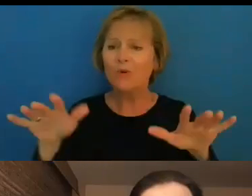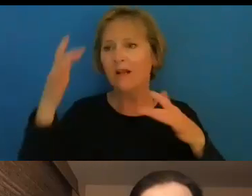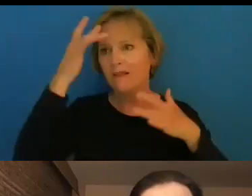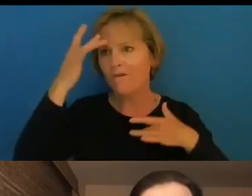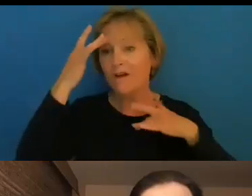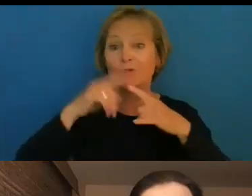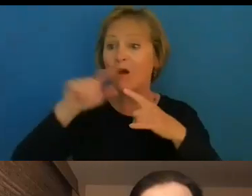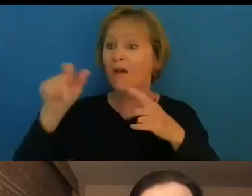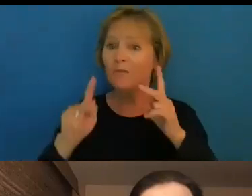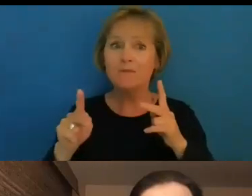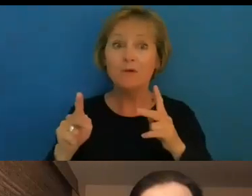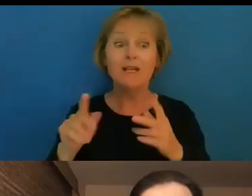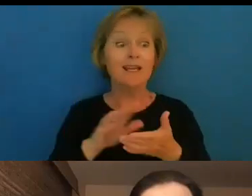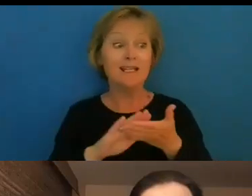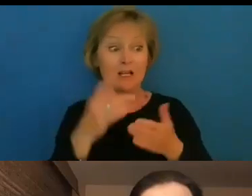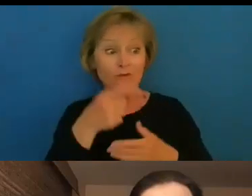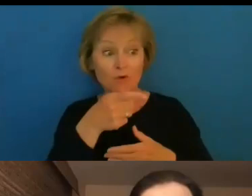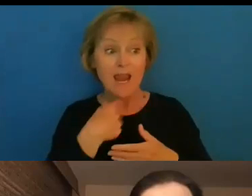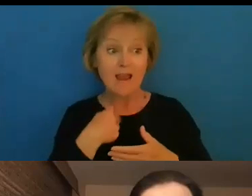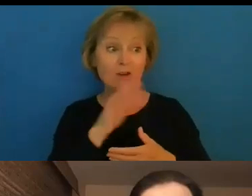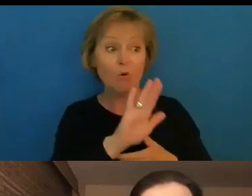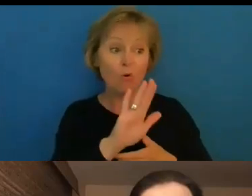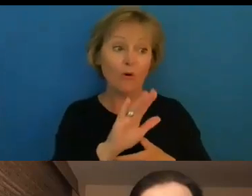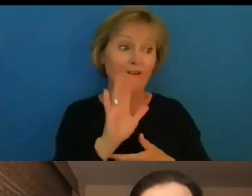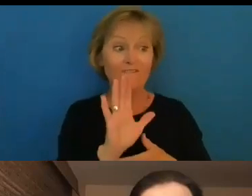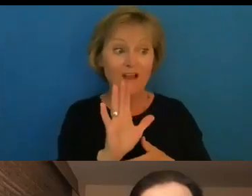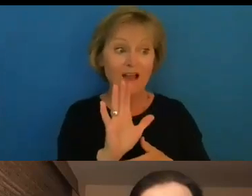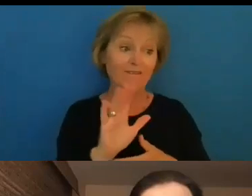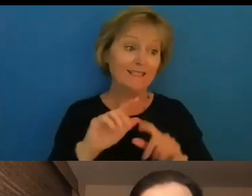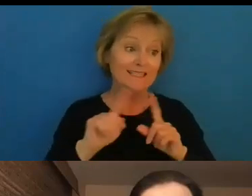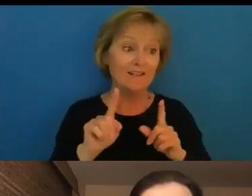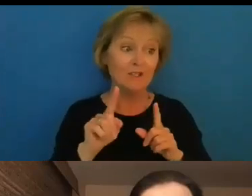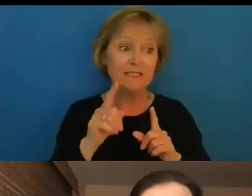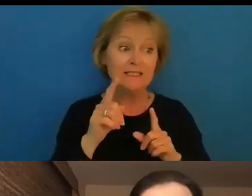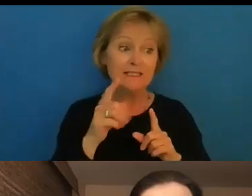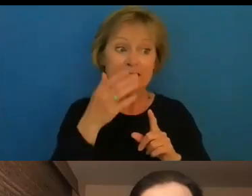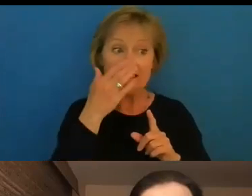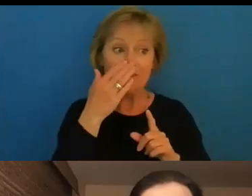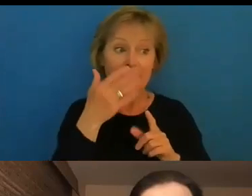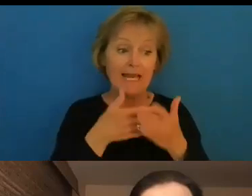So it's nice for you to have your five different smelling hand sanitizers